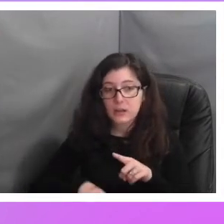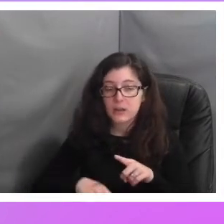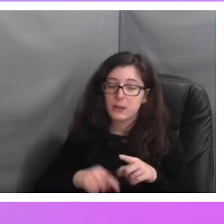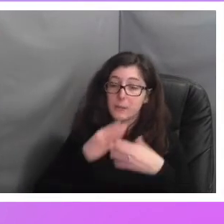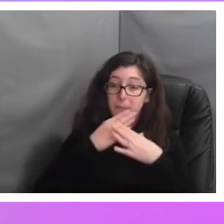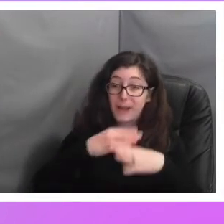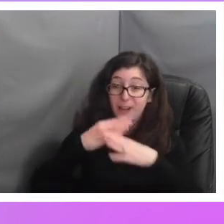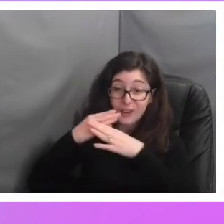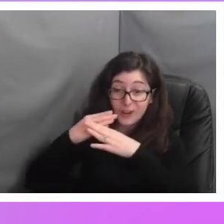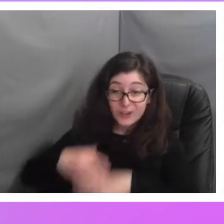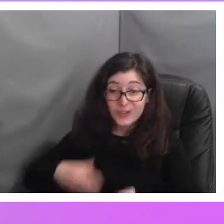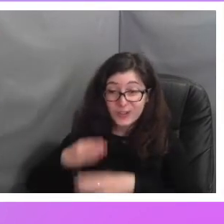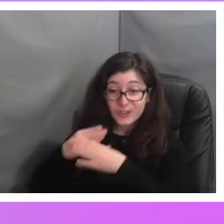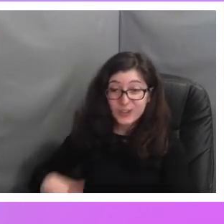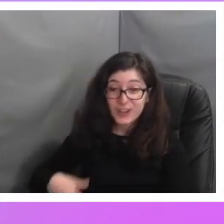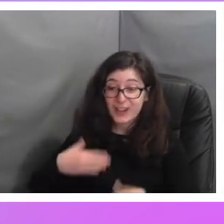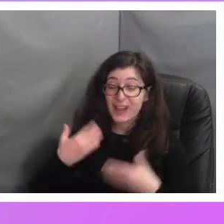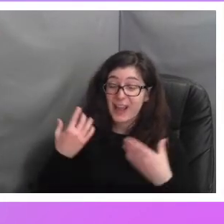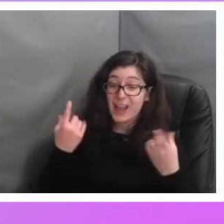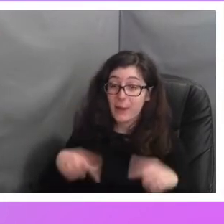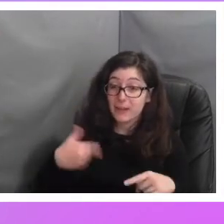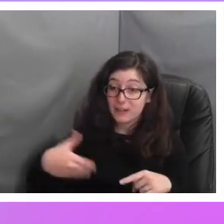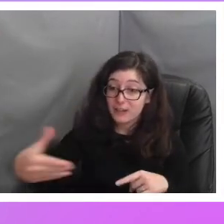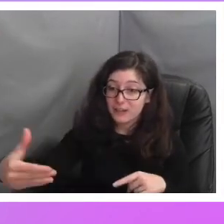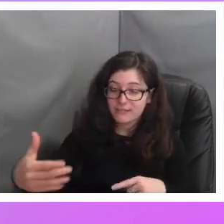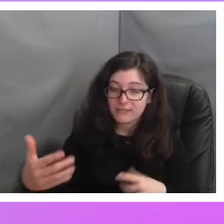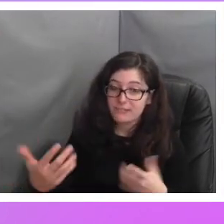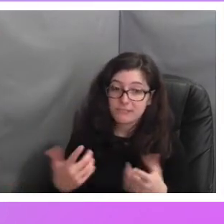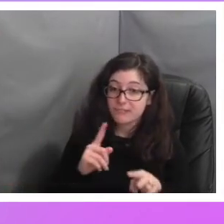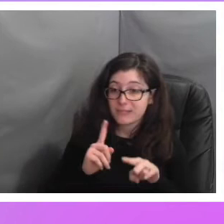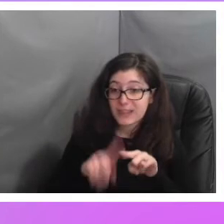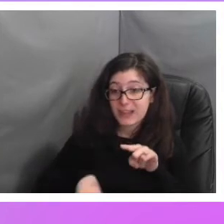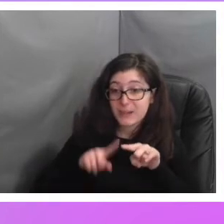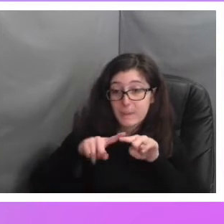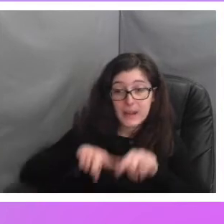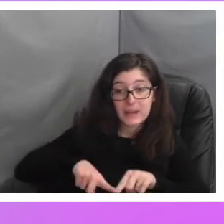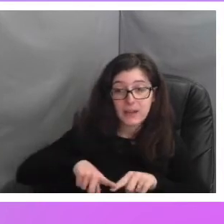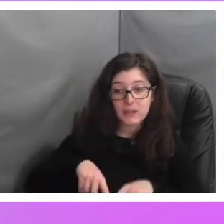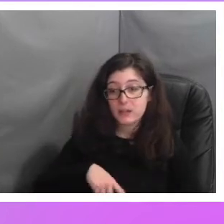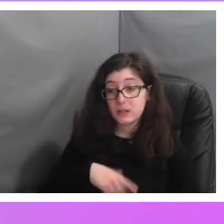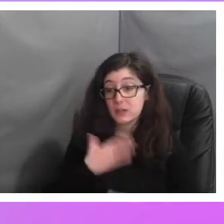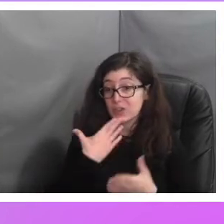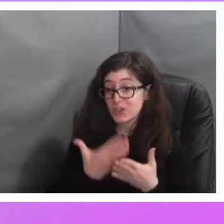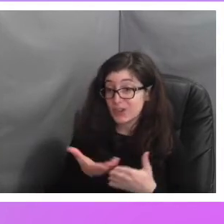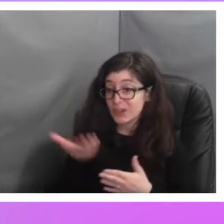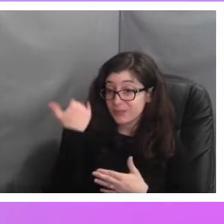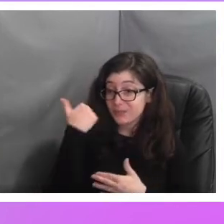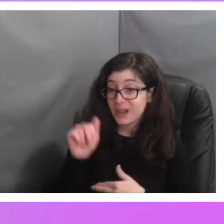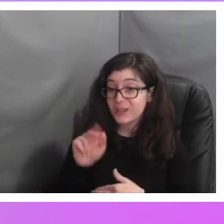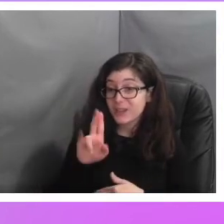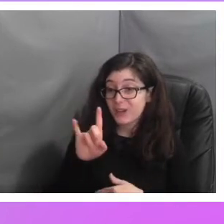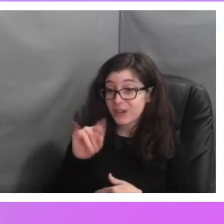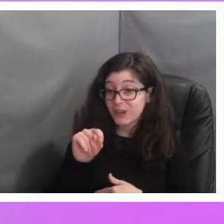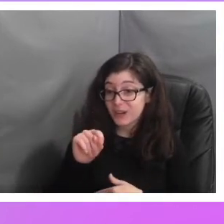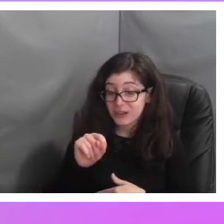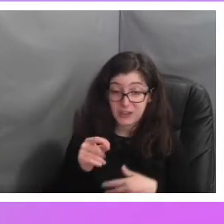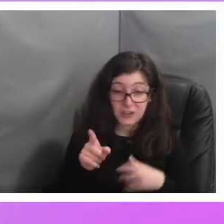So it depends on how good was your past audit, and how good are your controls in place, the better your past audit